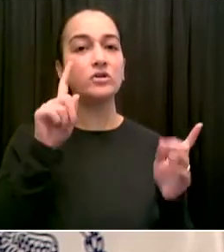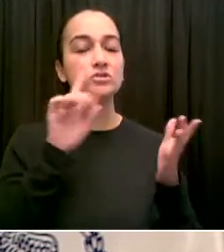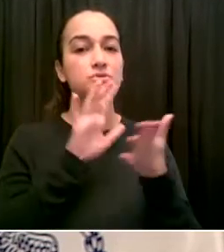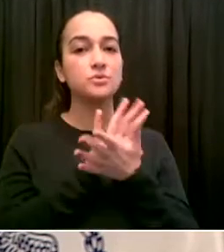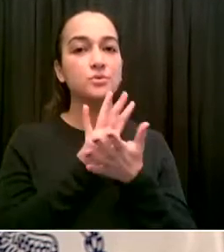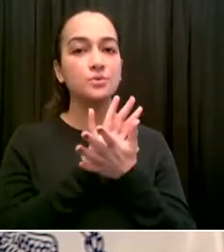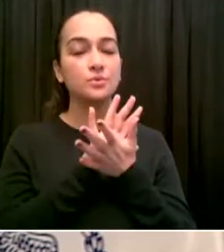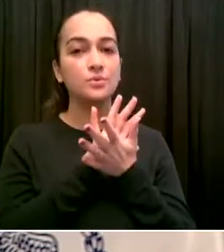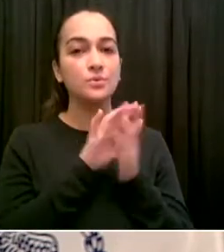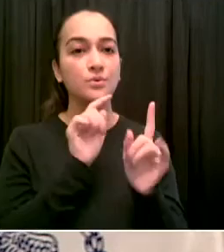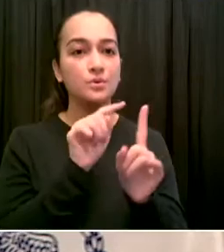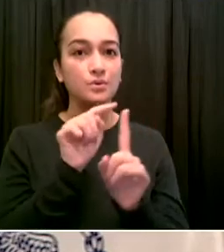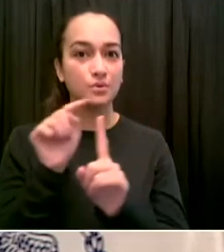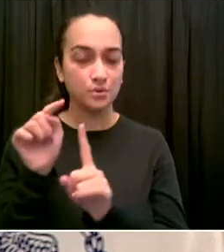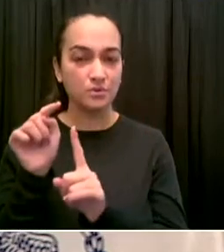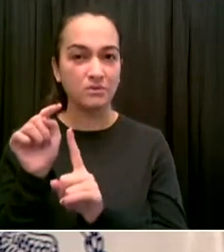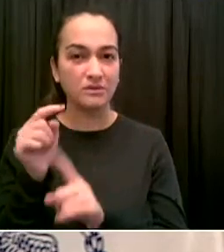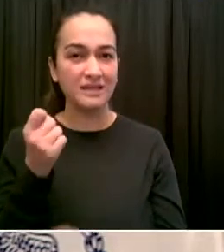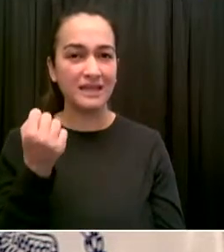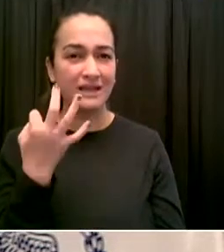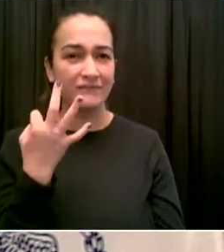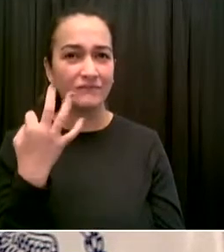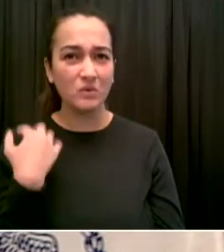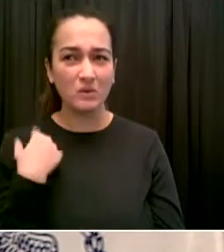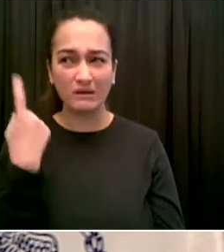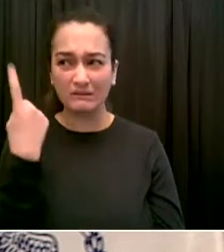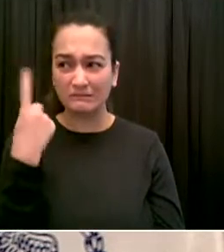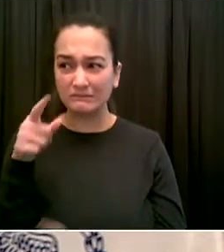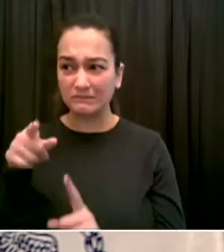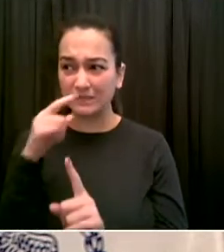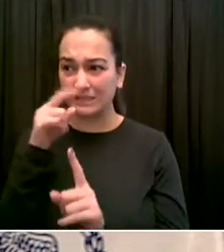PART OF THE IS THE CITY RULES FOR CLOSING CLASSROOMS ARE